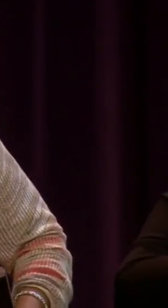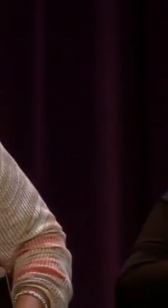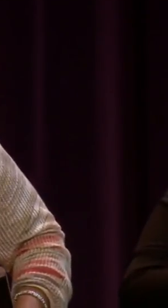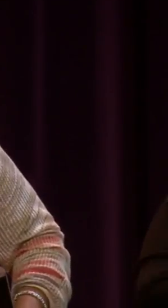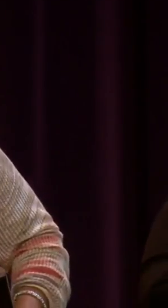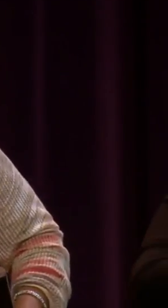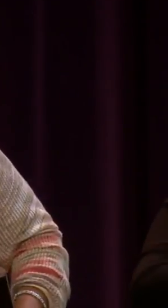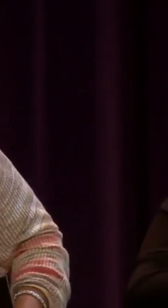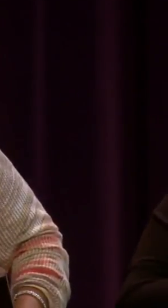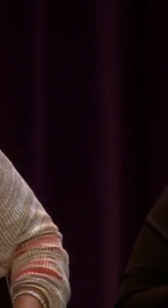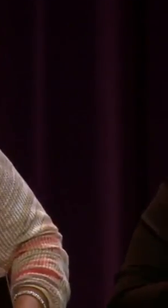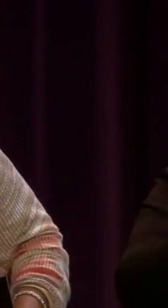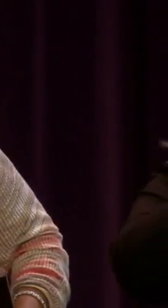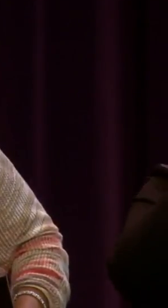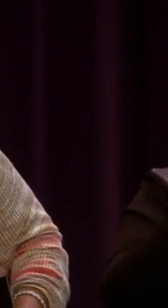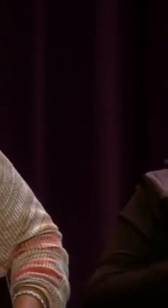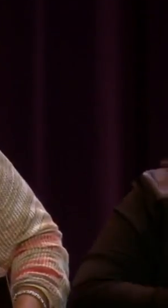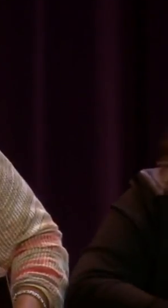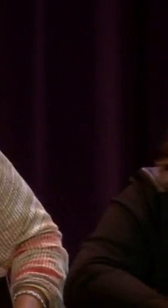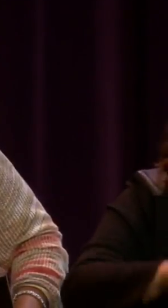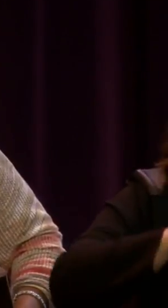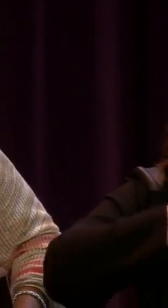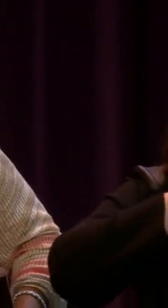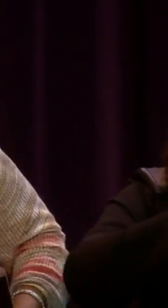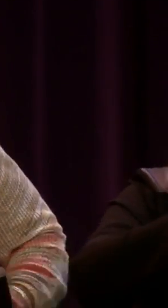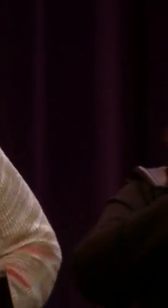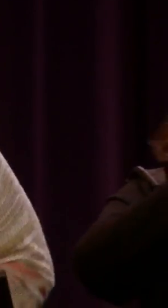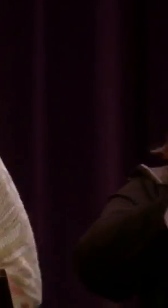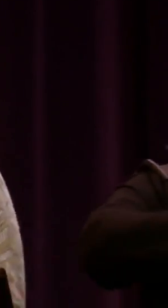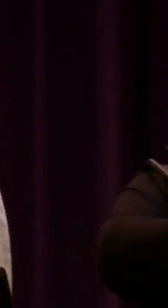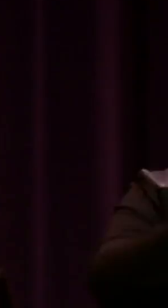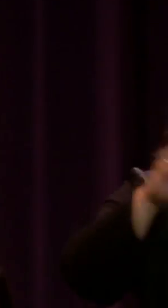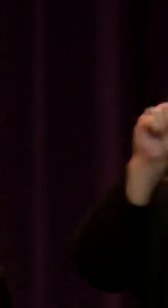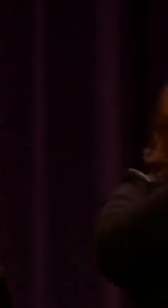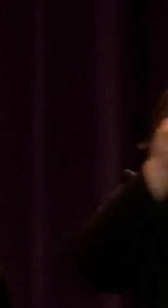AND WE MUST NEVER GIVE UP UNTIL STATEHOOD IS OURS.